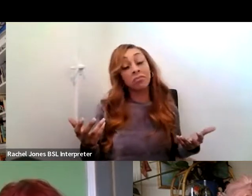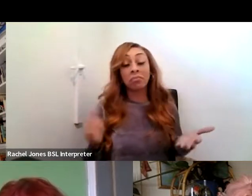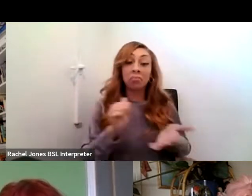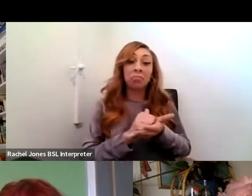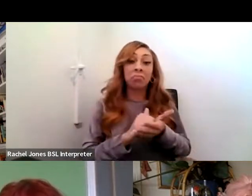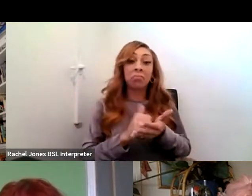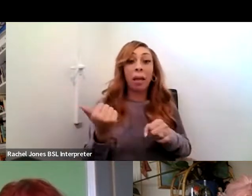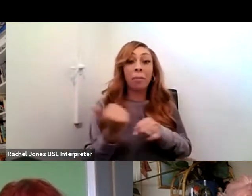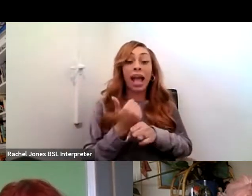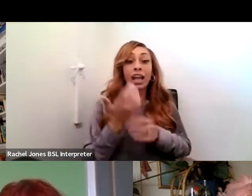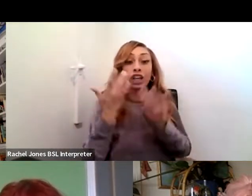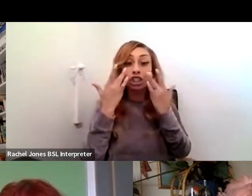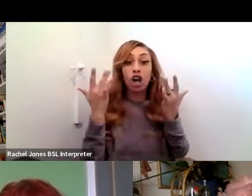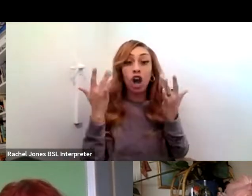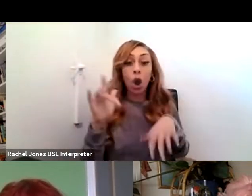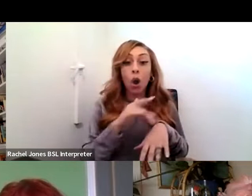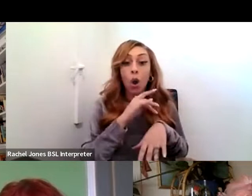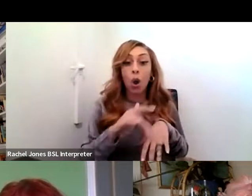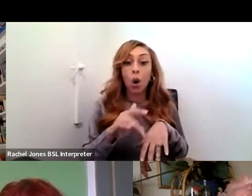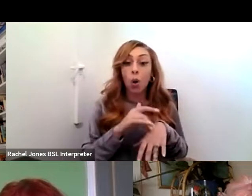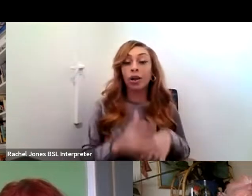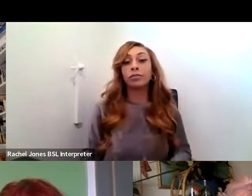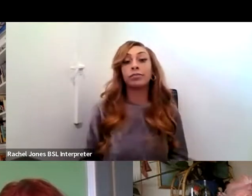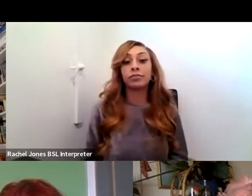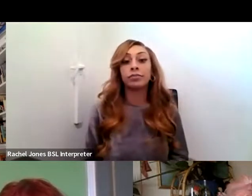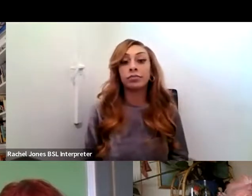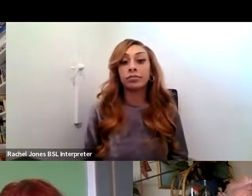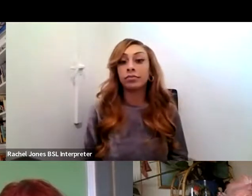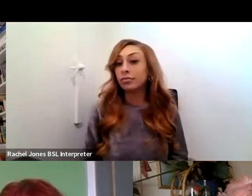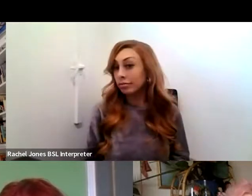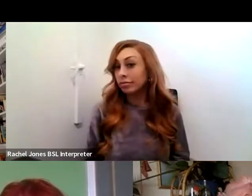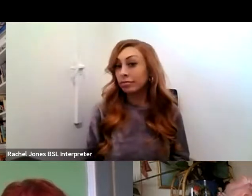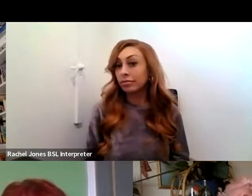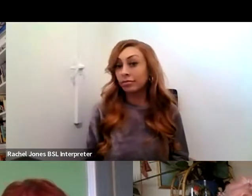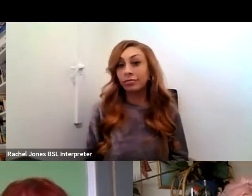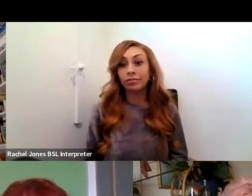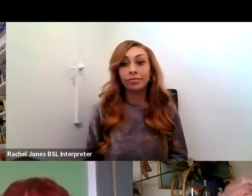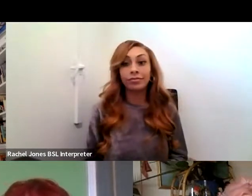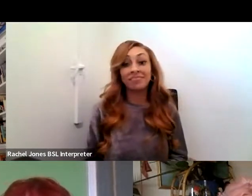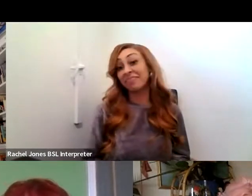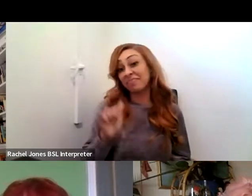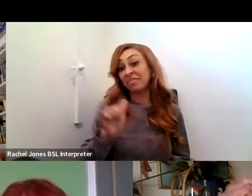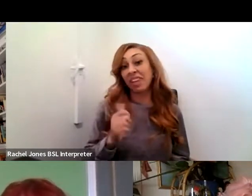with the community that you're talking to. Is that how it went, guys? Pretty much, yeah!